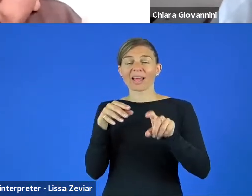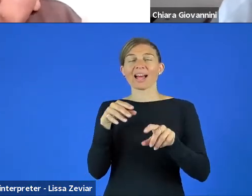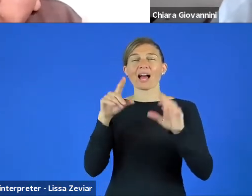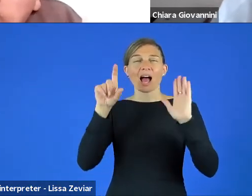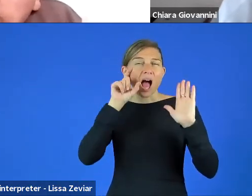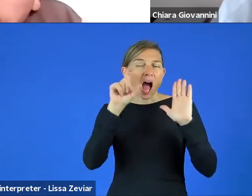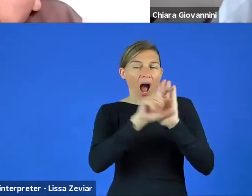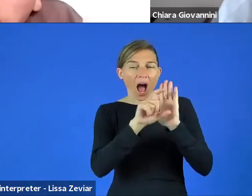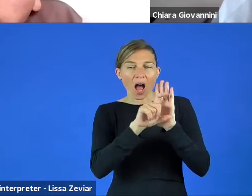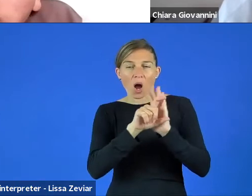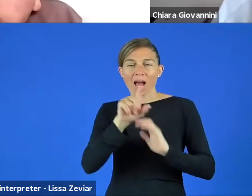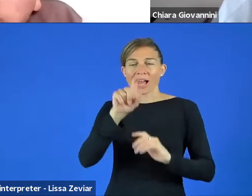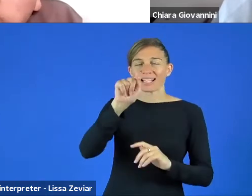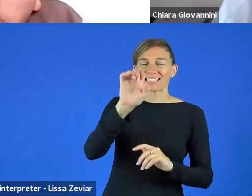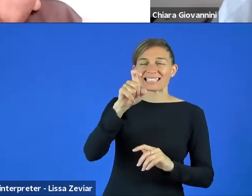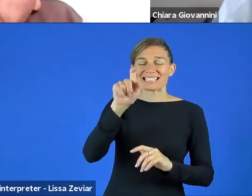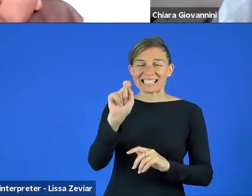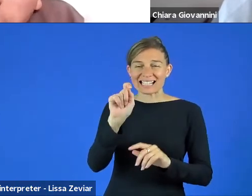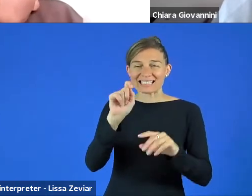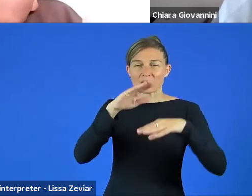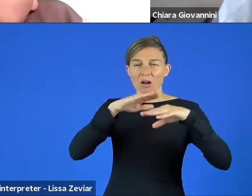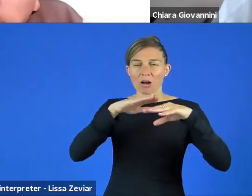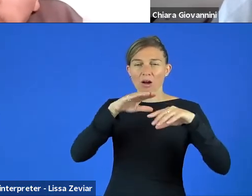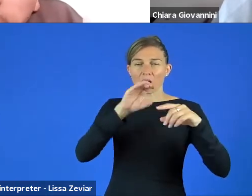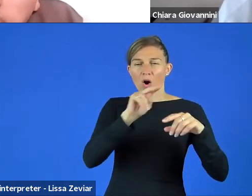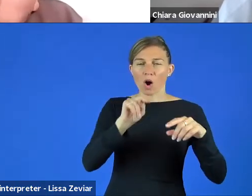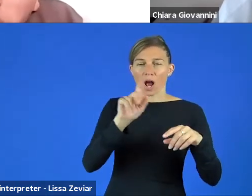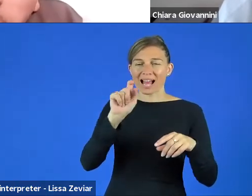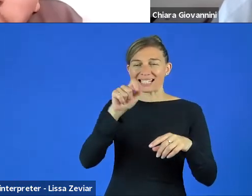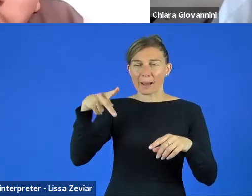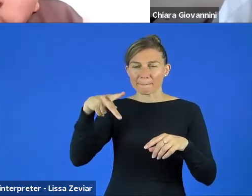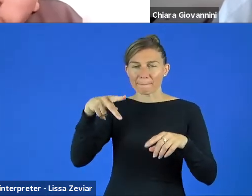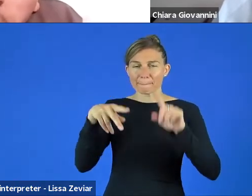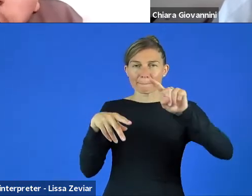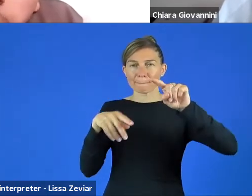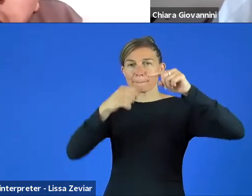Clicking on it, there is a list of small icons, one of them is a flag.